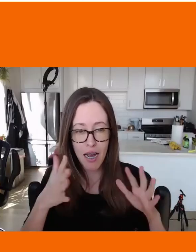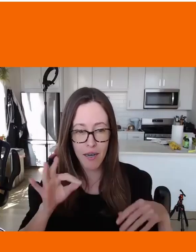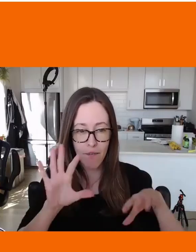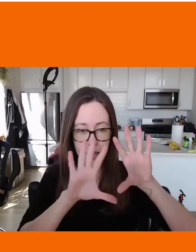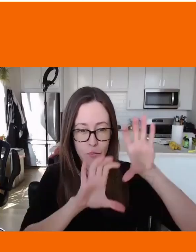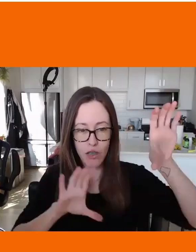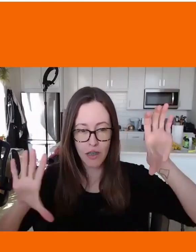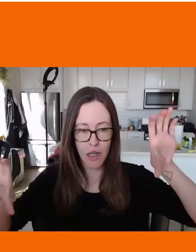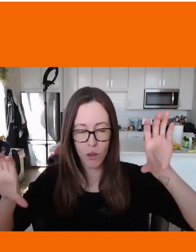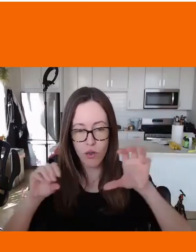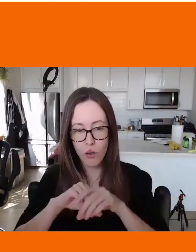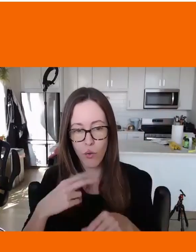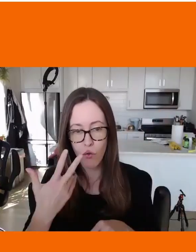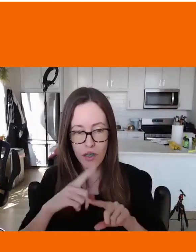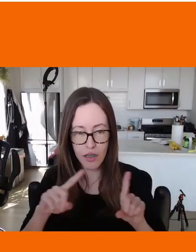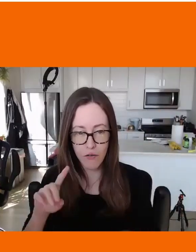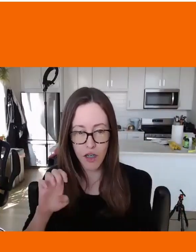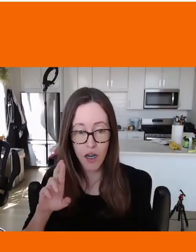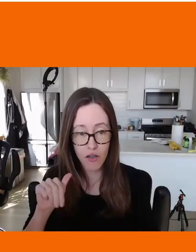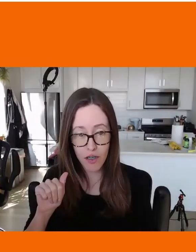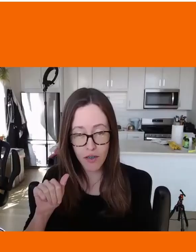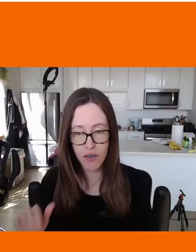And all of this can be broken down into three different eras.